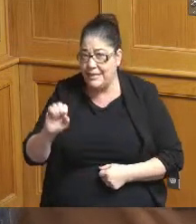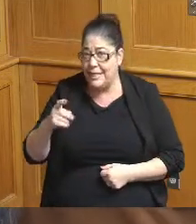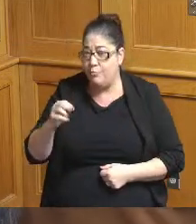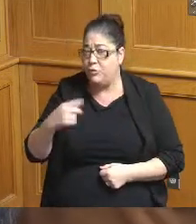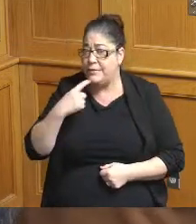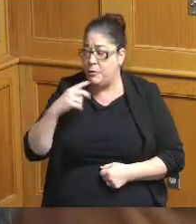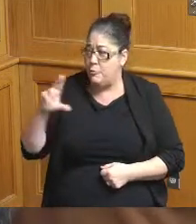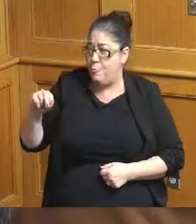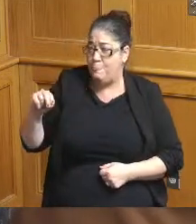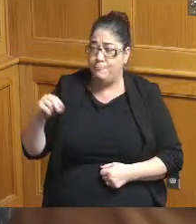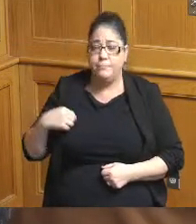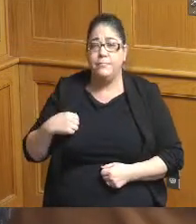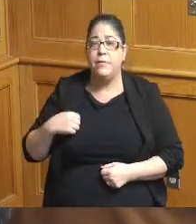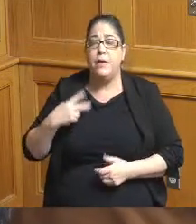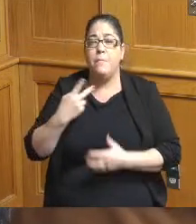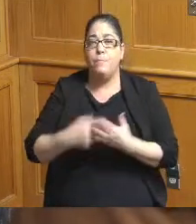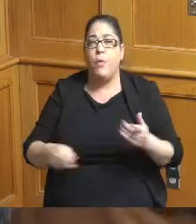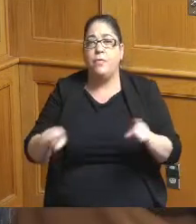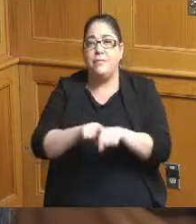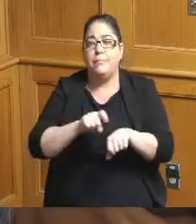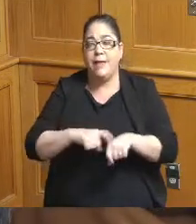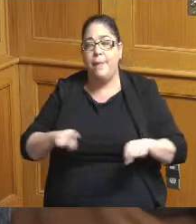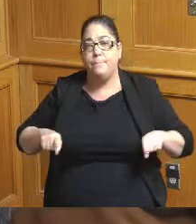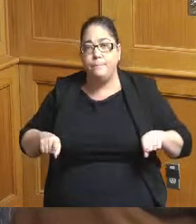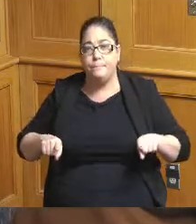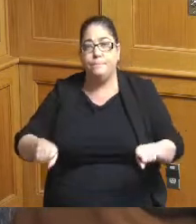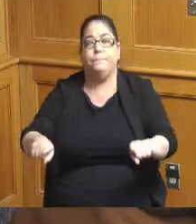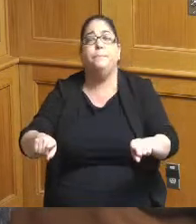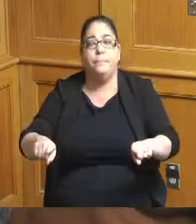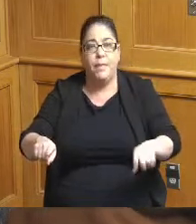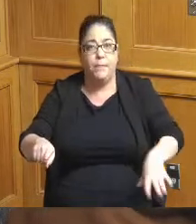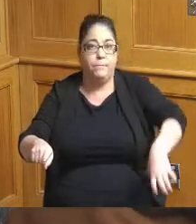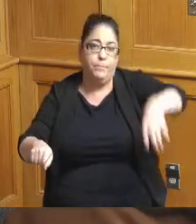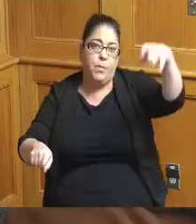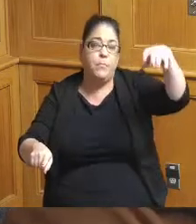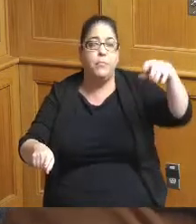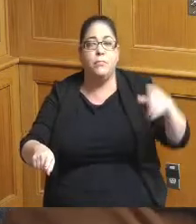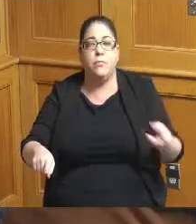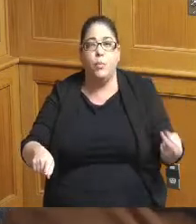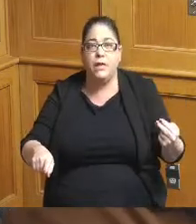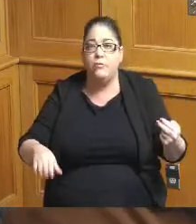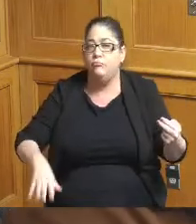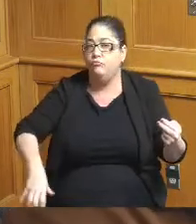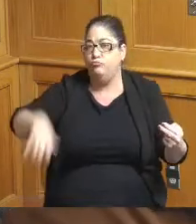they got the two got to be going together that's what he said in the tape that I re-listened to